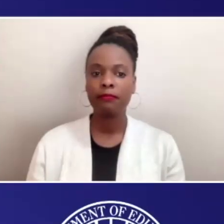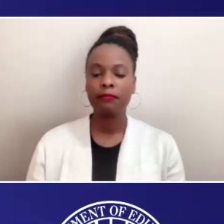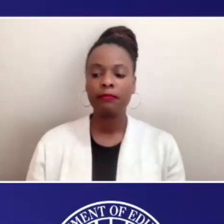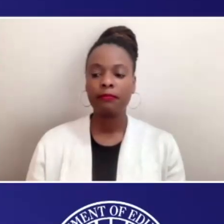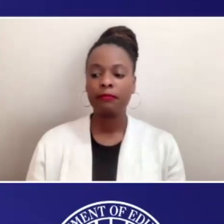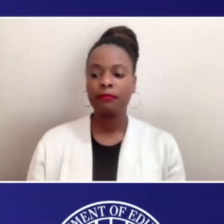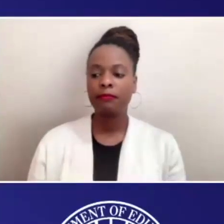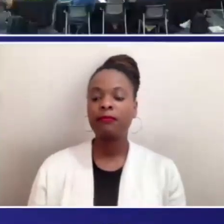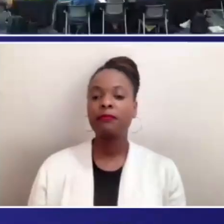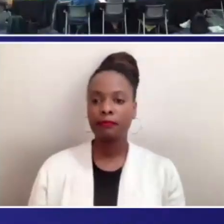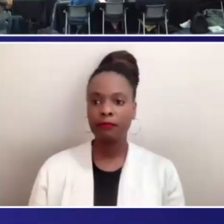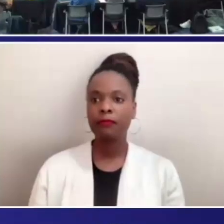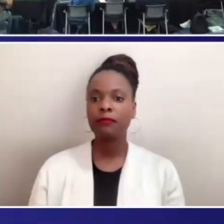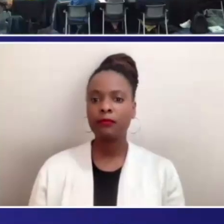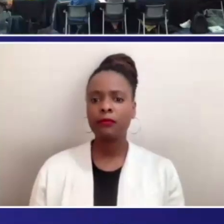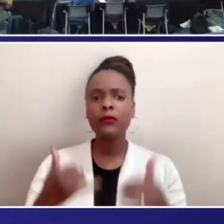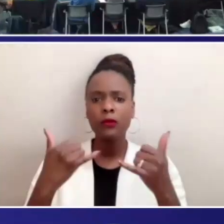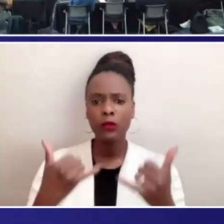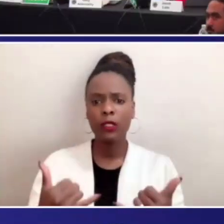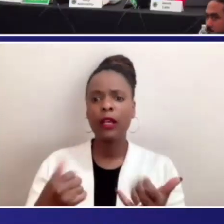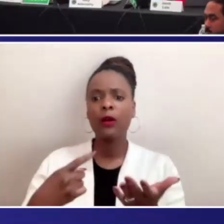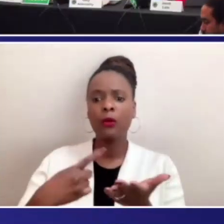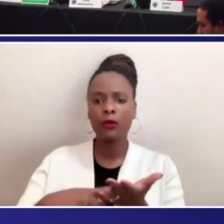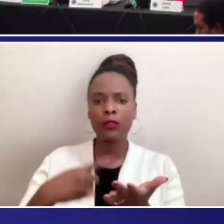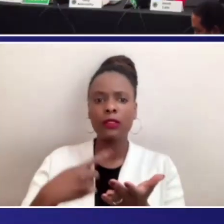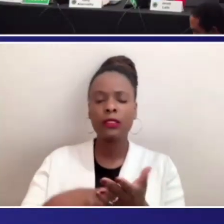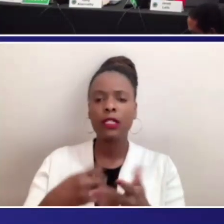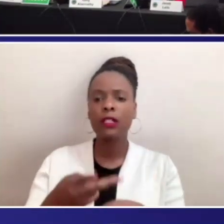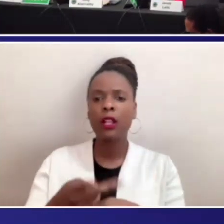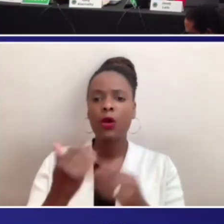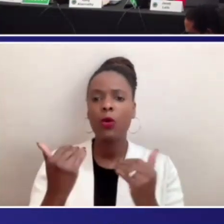Okay, we're going to go over loan limits. We'll take a pulse check on the things that